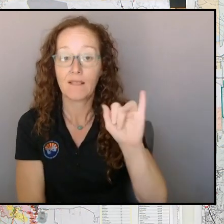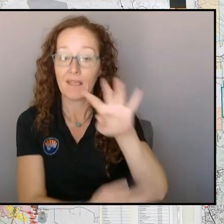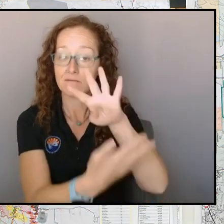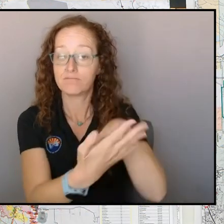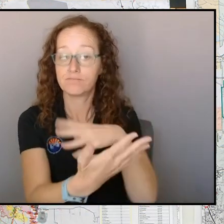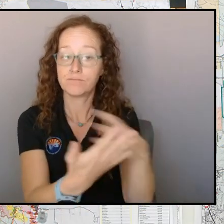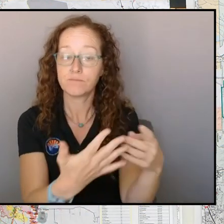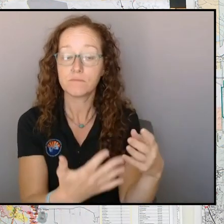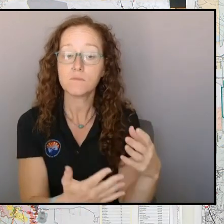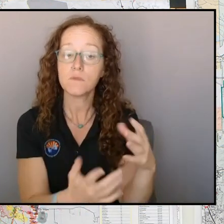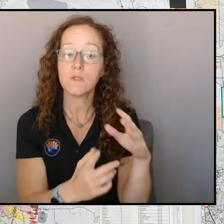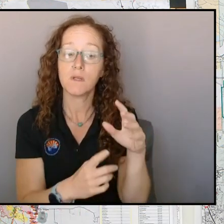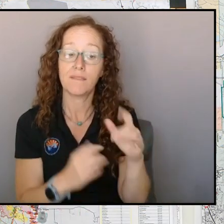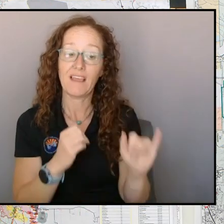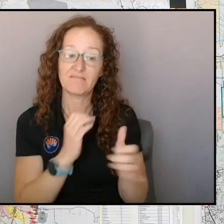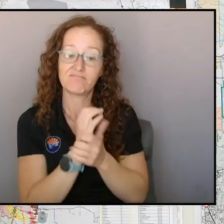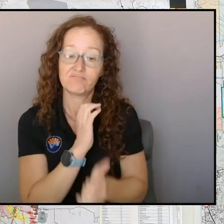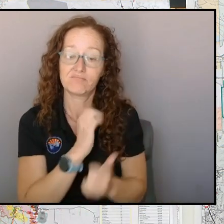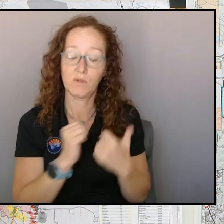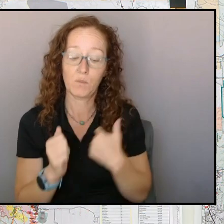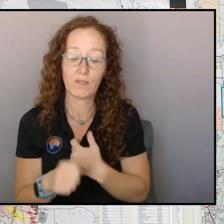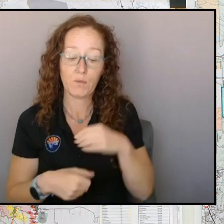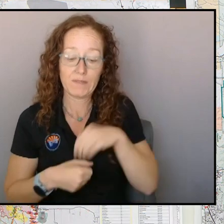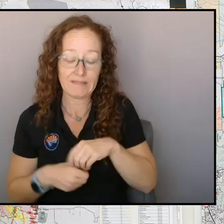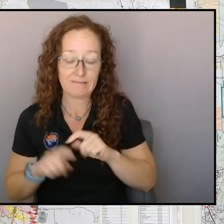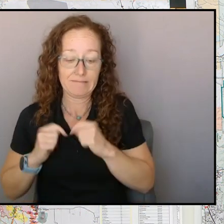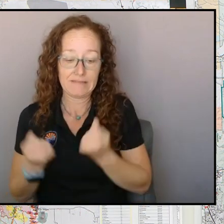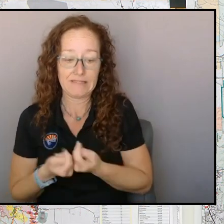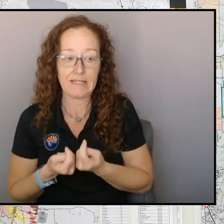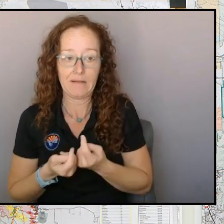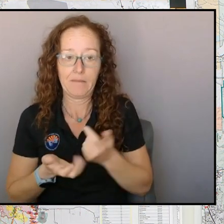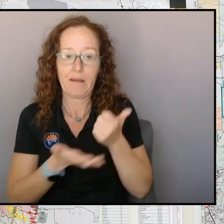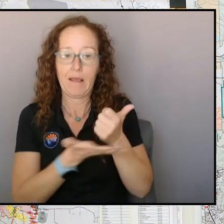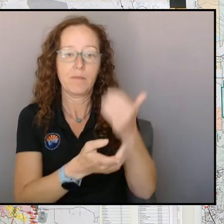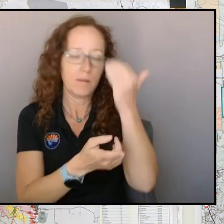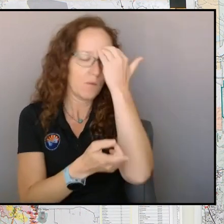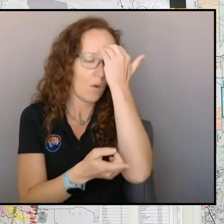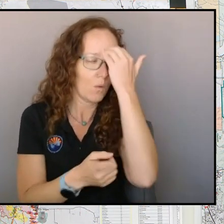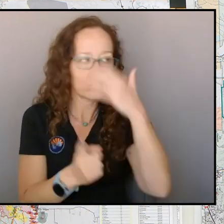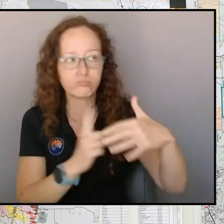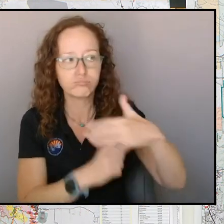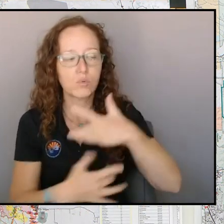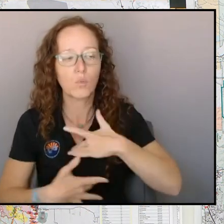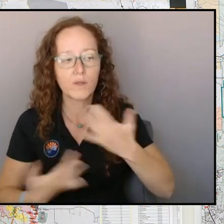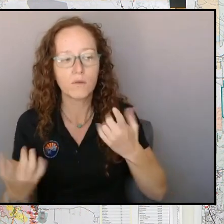Used for the team to help them plan for tomorrow, and for the